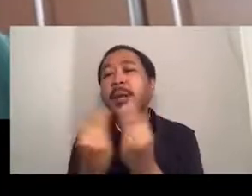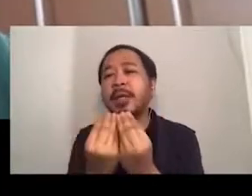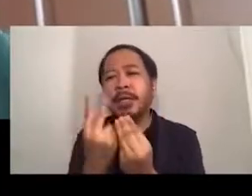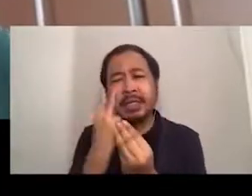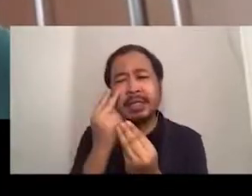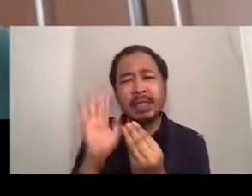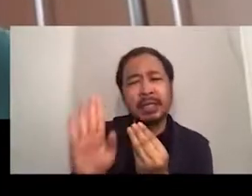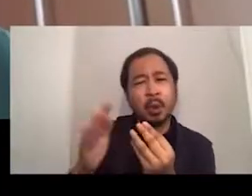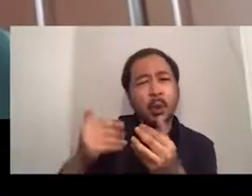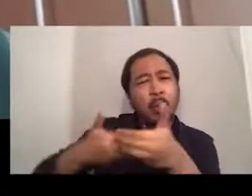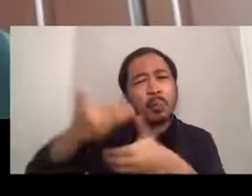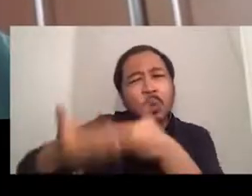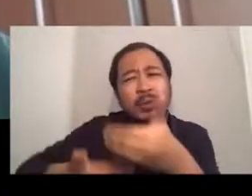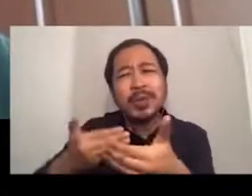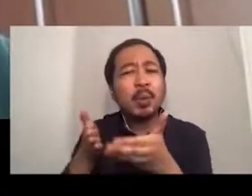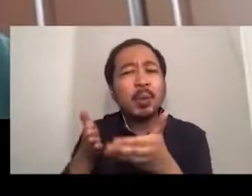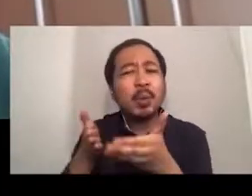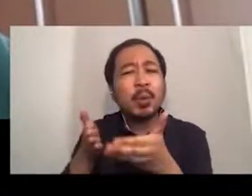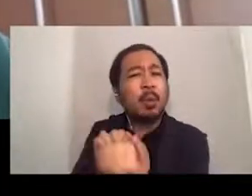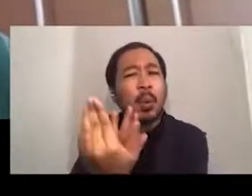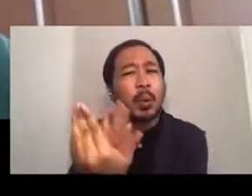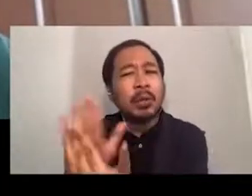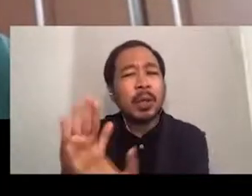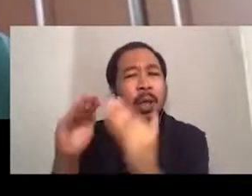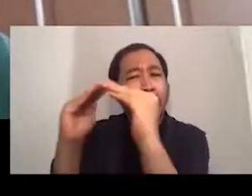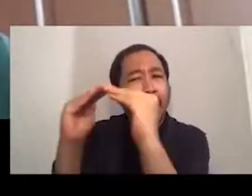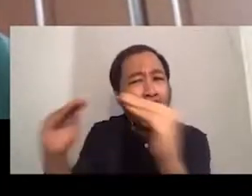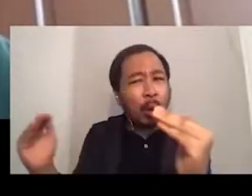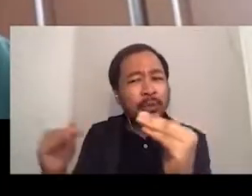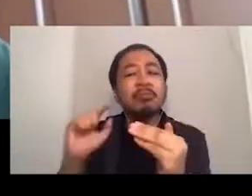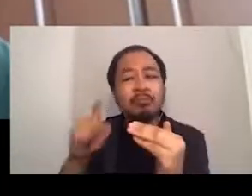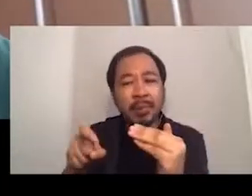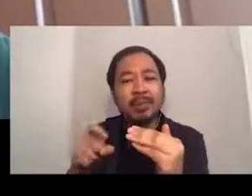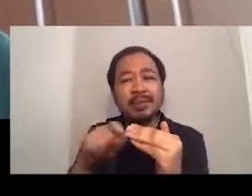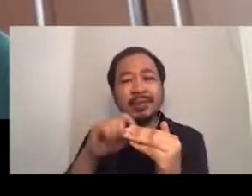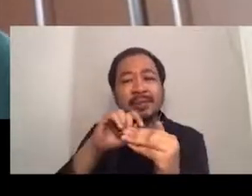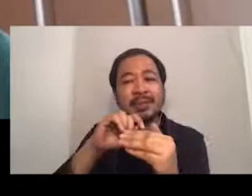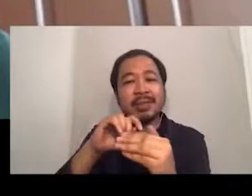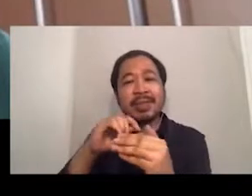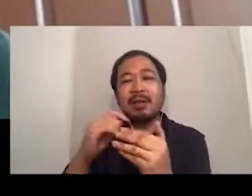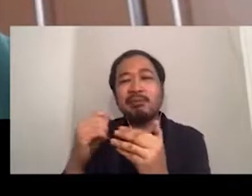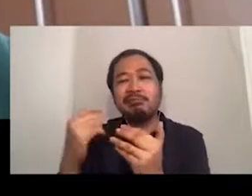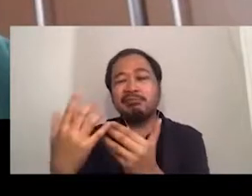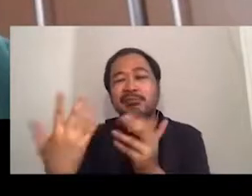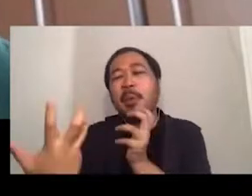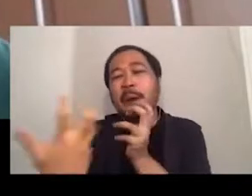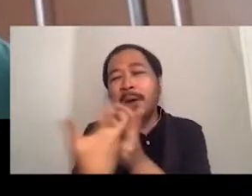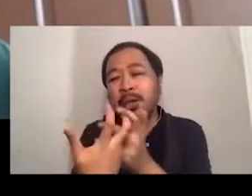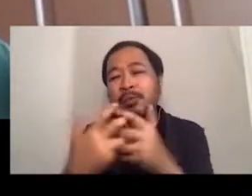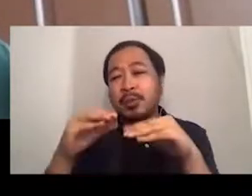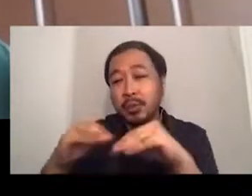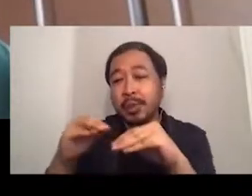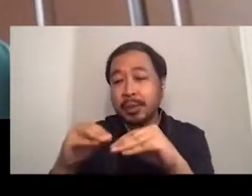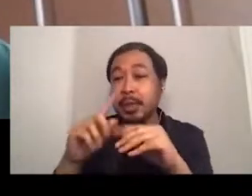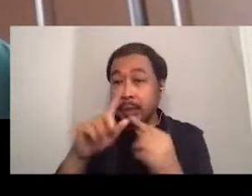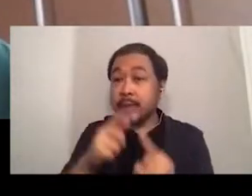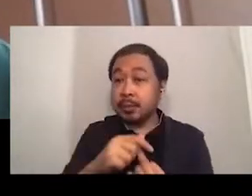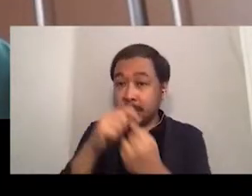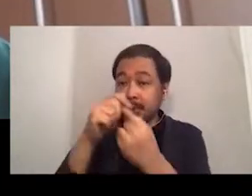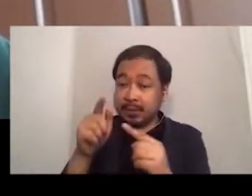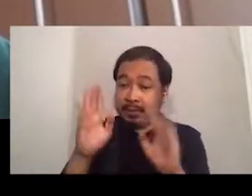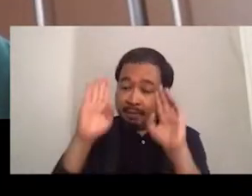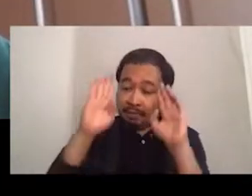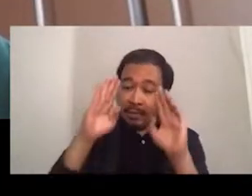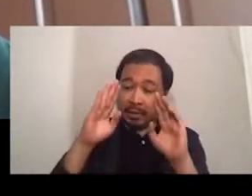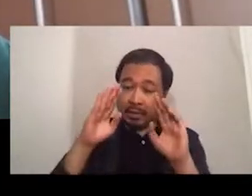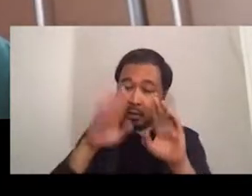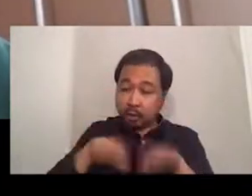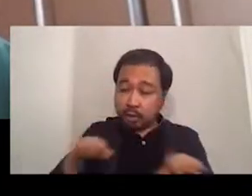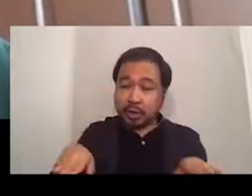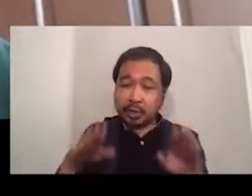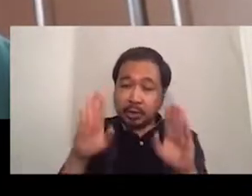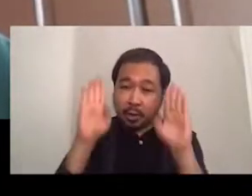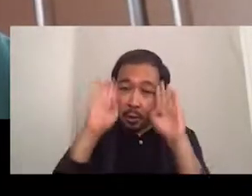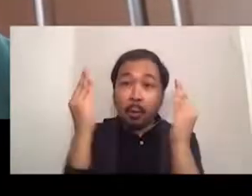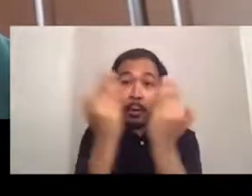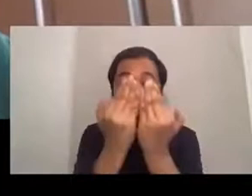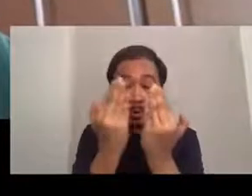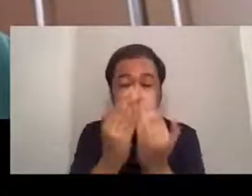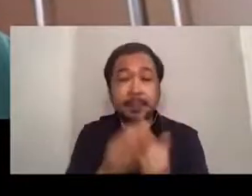And secondly, instead of providing direct instruction to children, practitioners need to shift to a model that focuses on parent coaching.